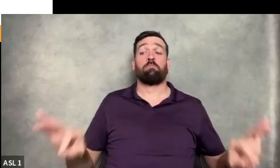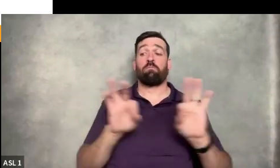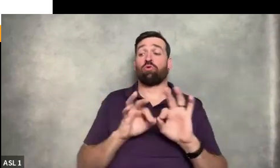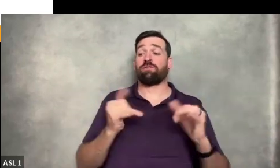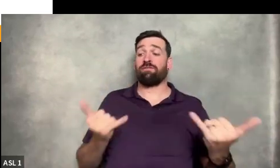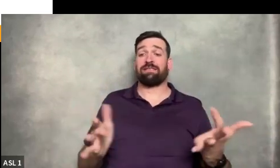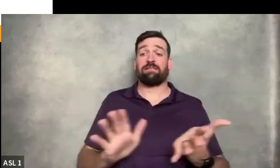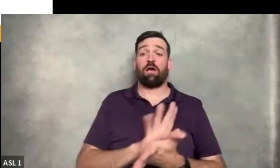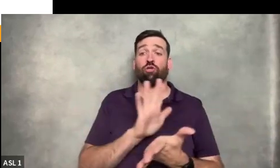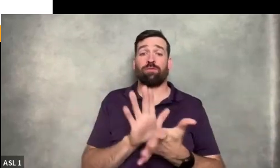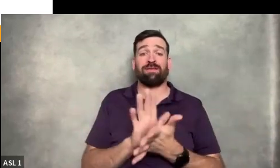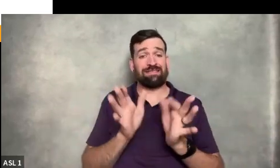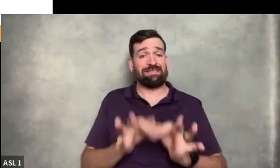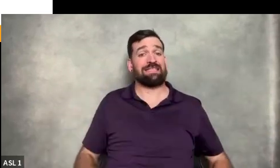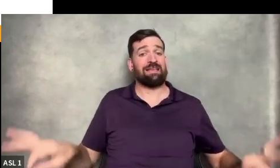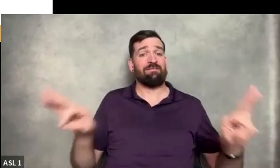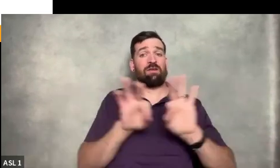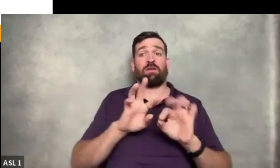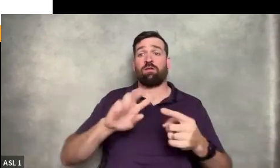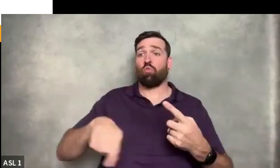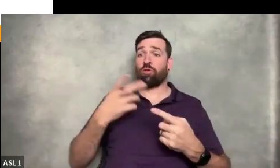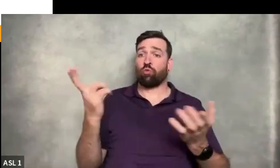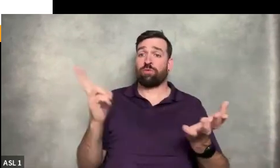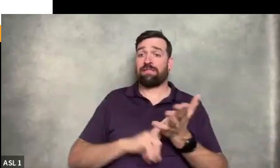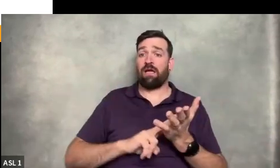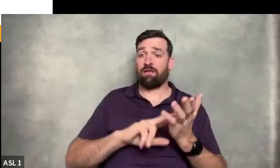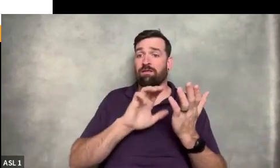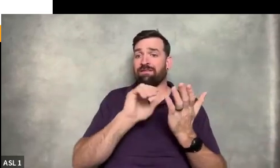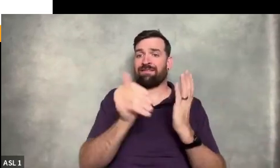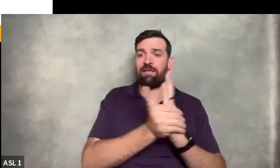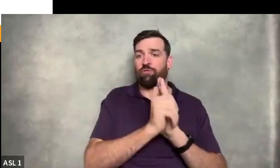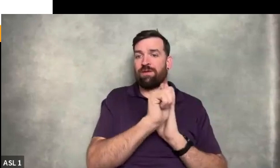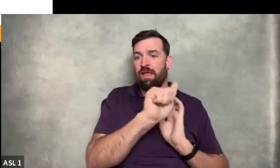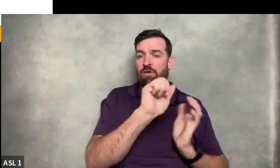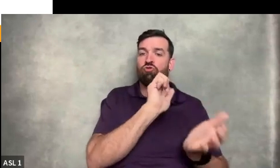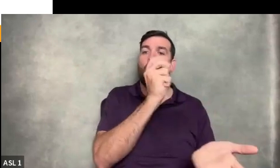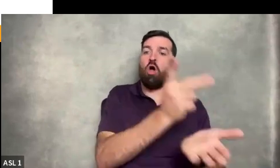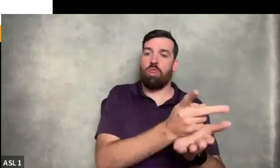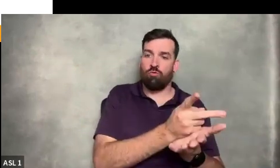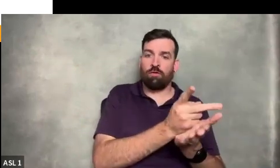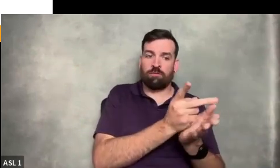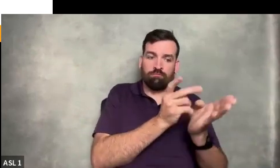is significant. By signing Attachment A, the authorized official commits the SUA to performing